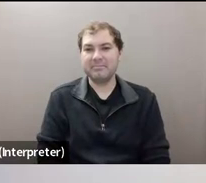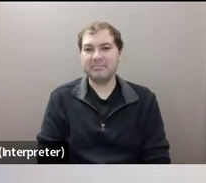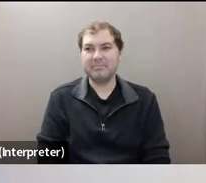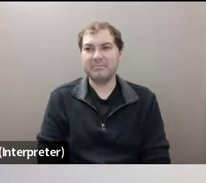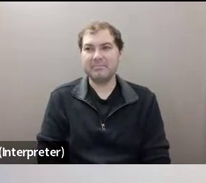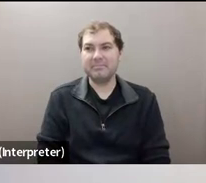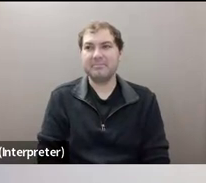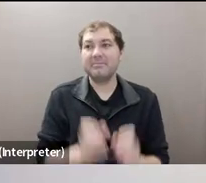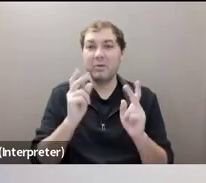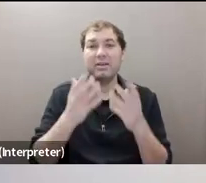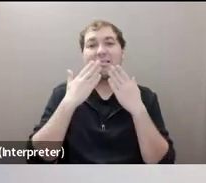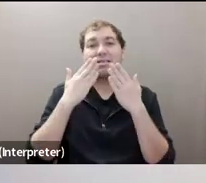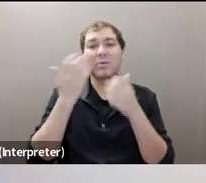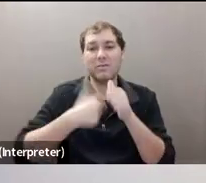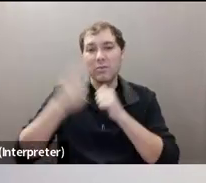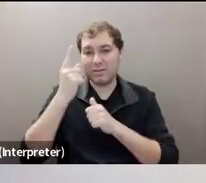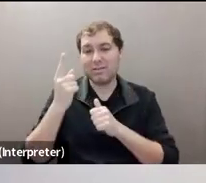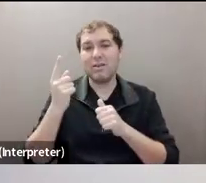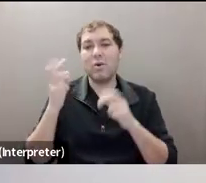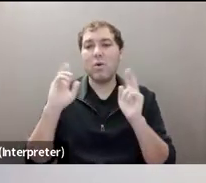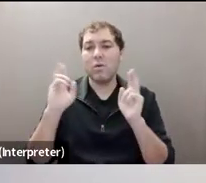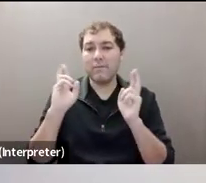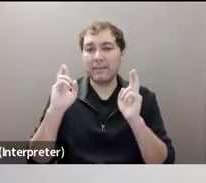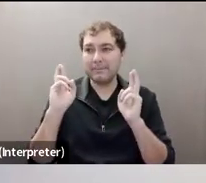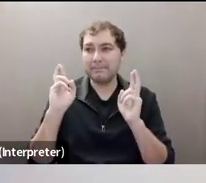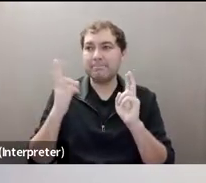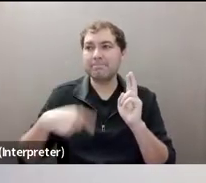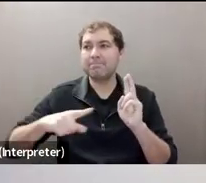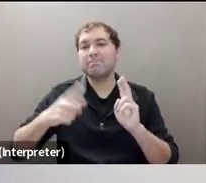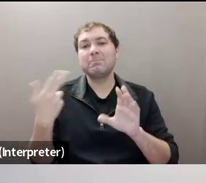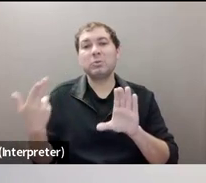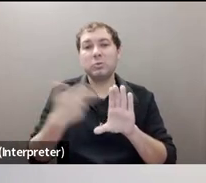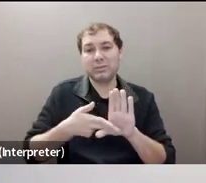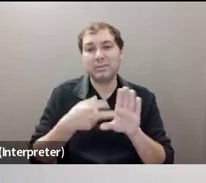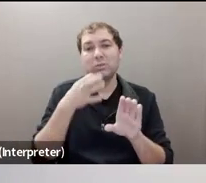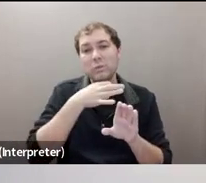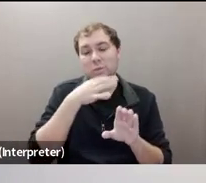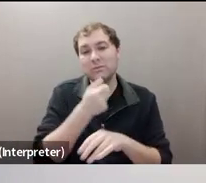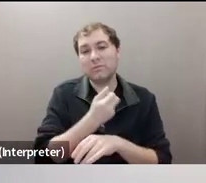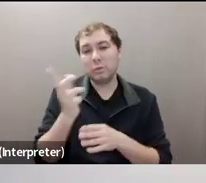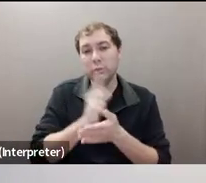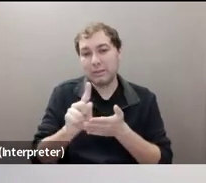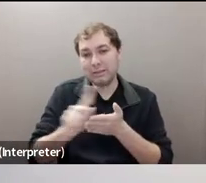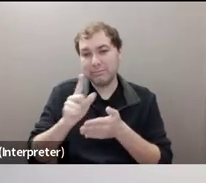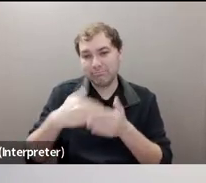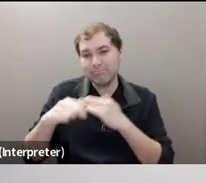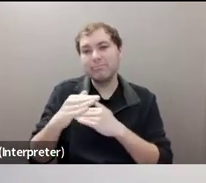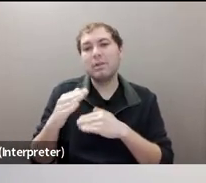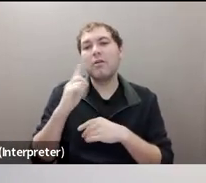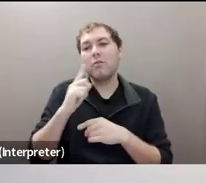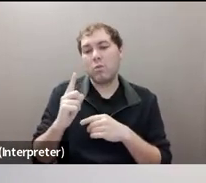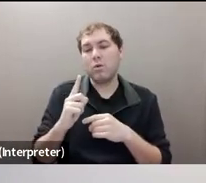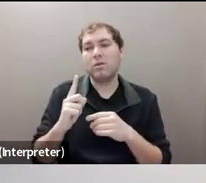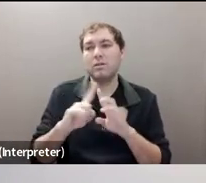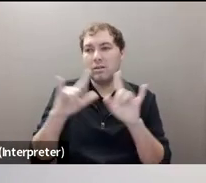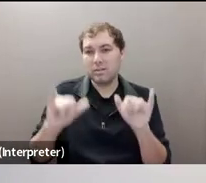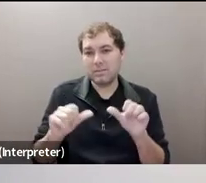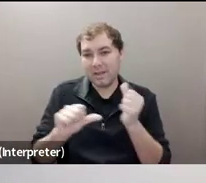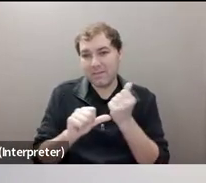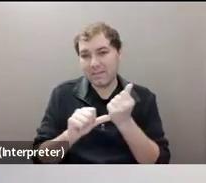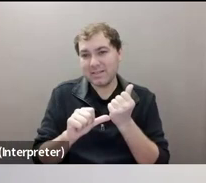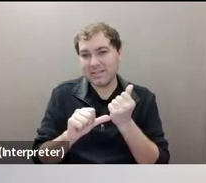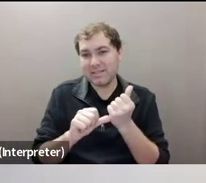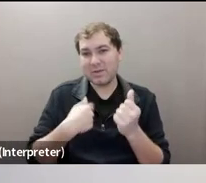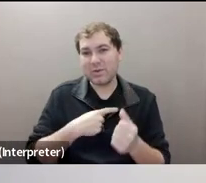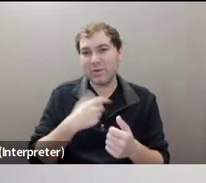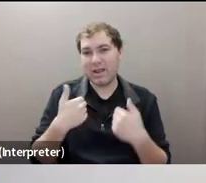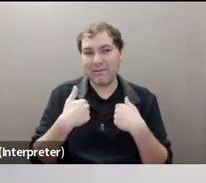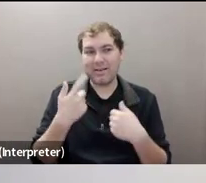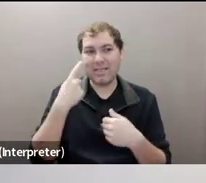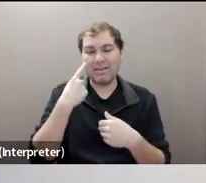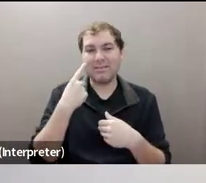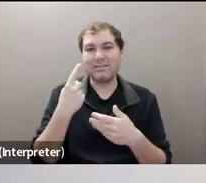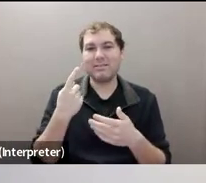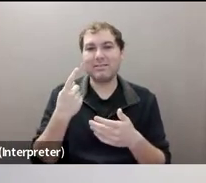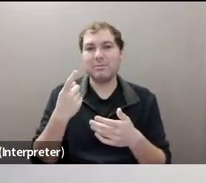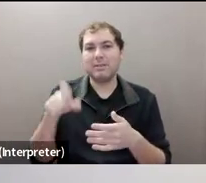Rebecca - APRIL: alright. Well, thank you, everybody. I hope I really hope that you will join us in a few weeks for the systems advocacy talk that we're gonna have, because I think that there's really need for that as well.